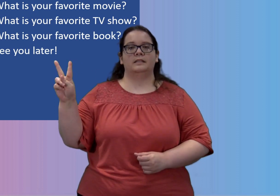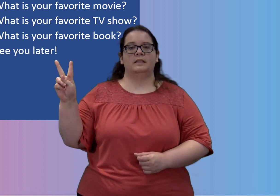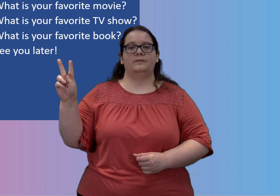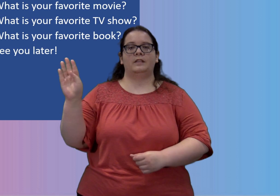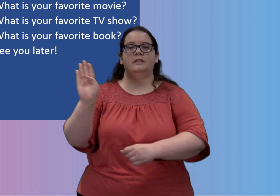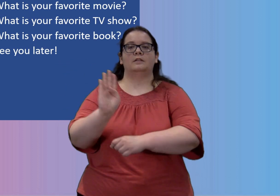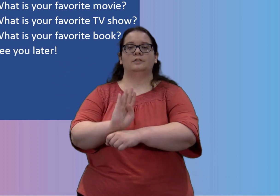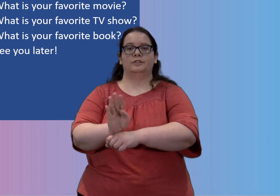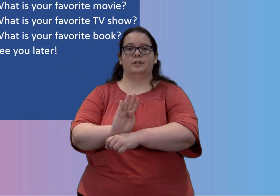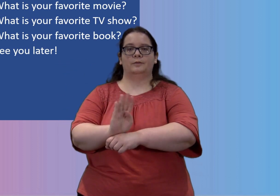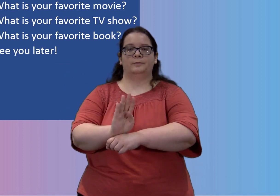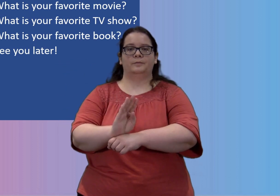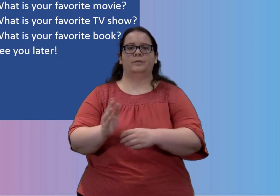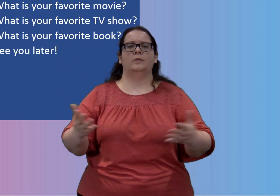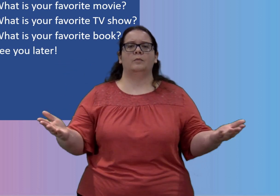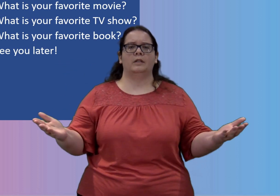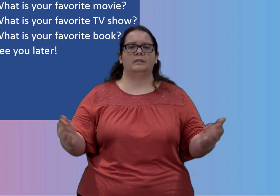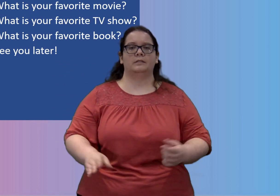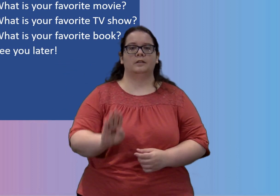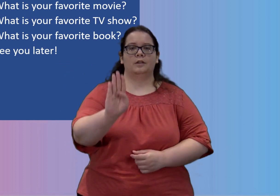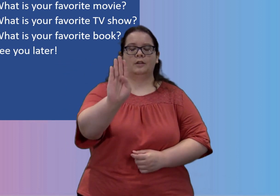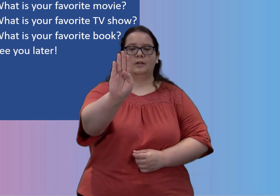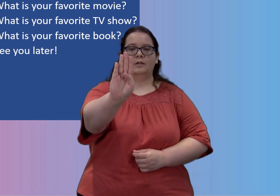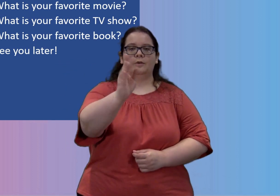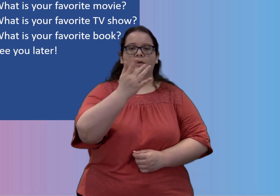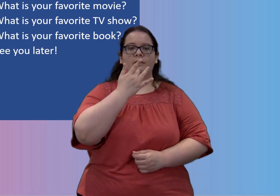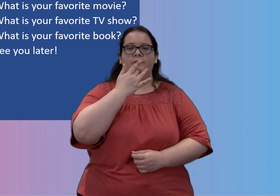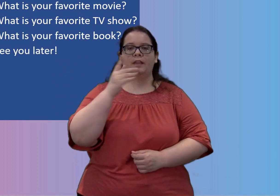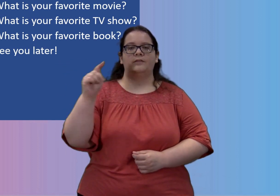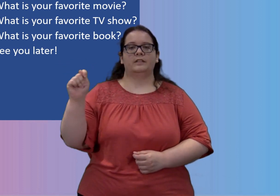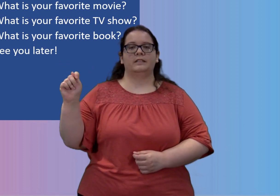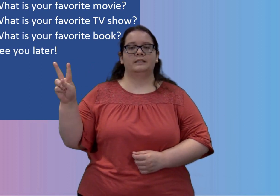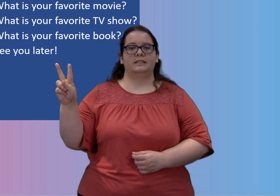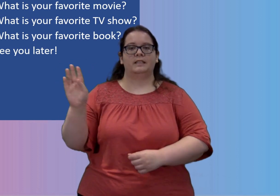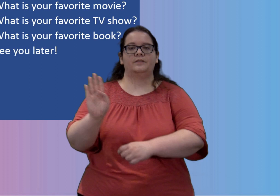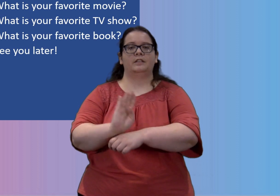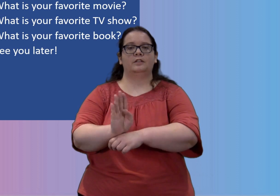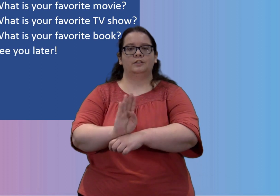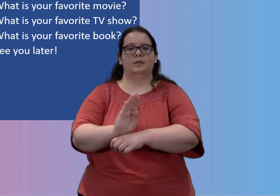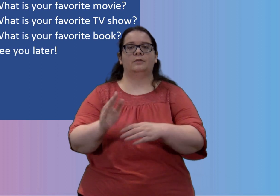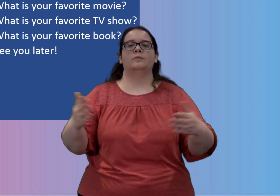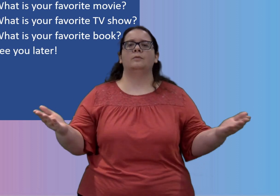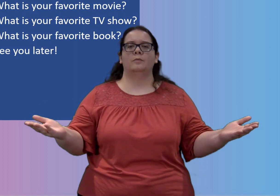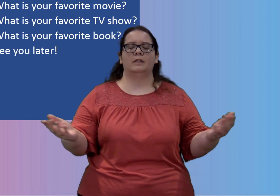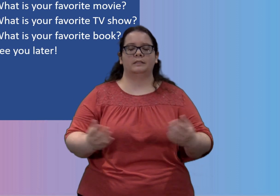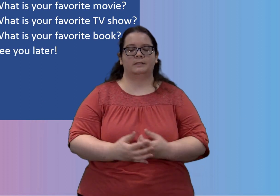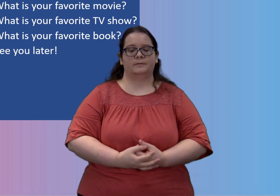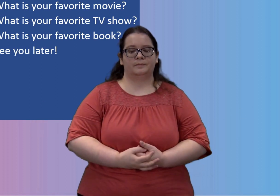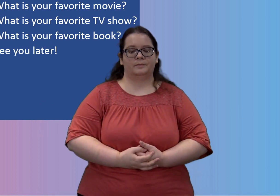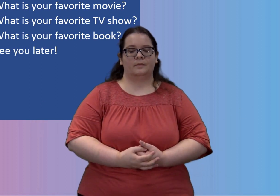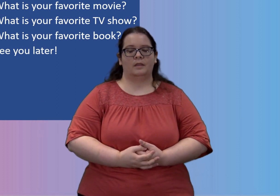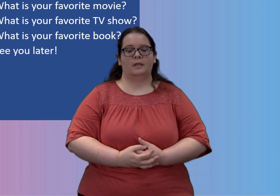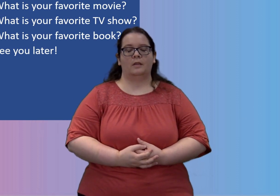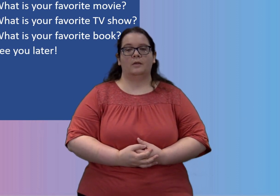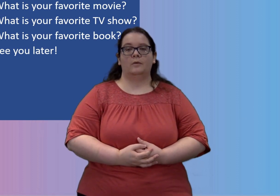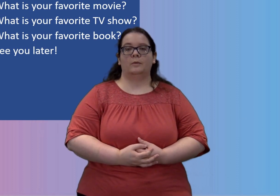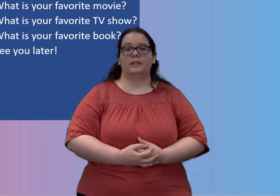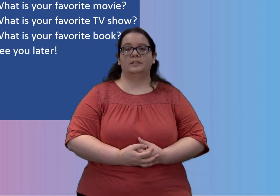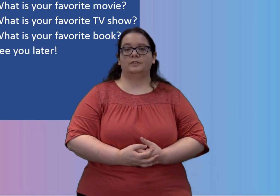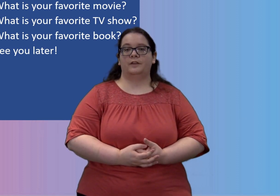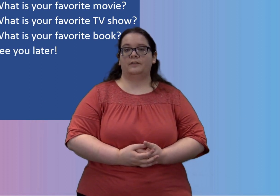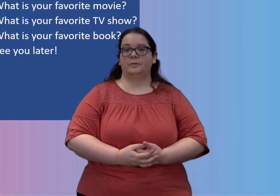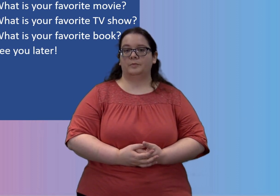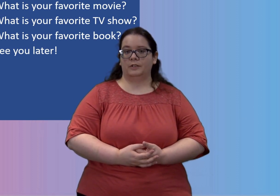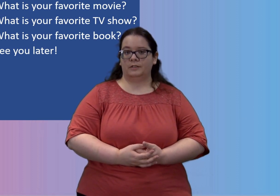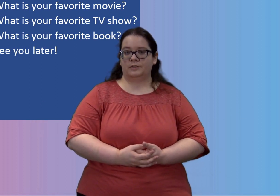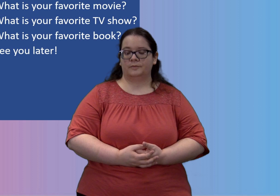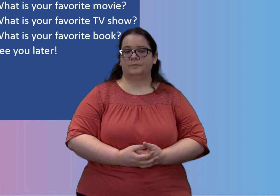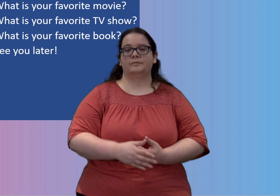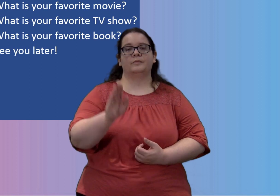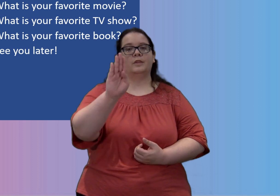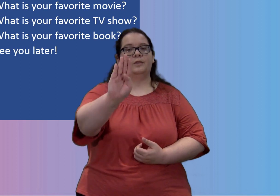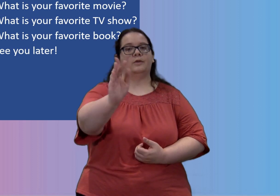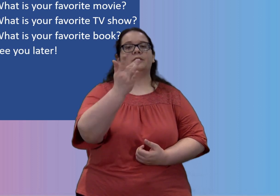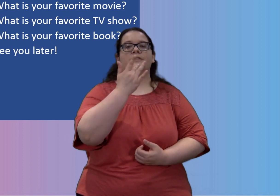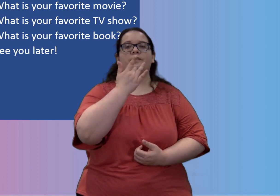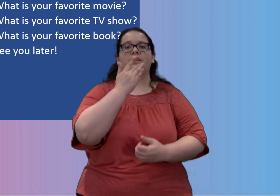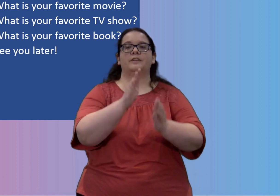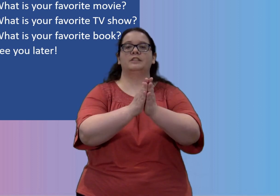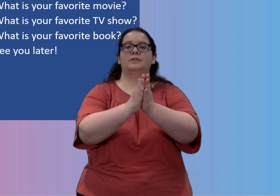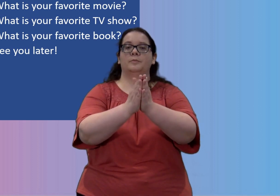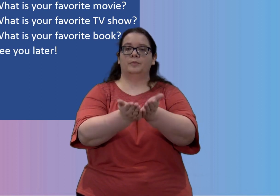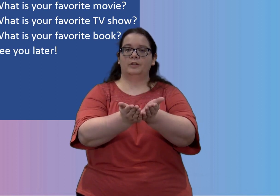TV show what? Your favorite TV show what? What is your favorite book? Your favorite book